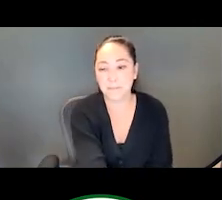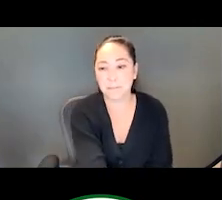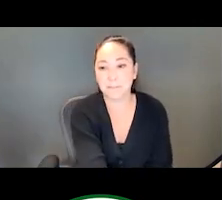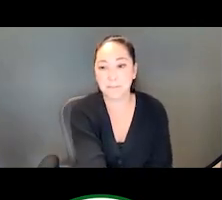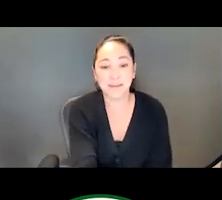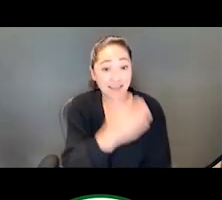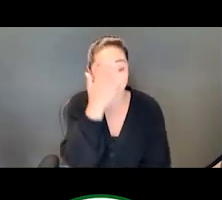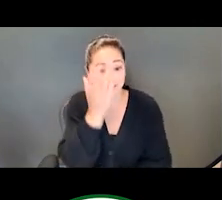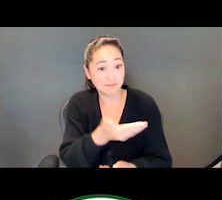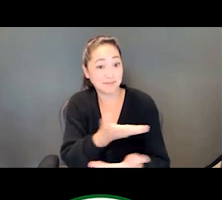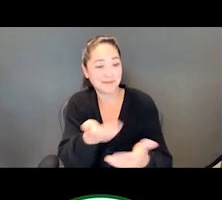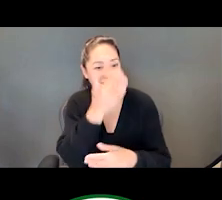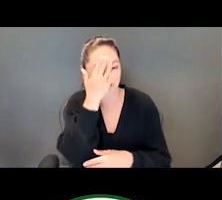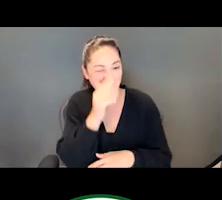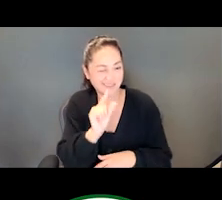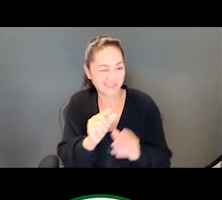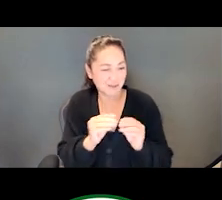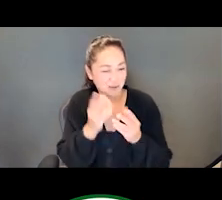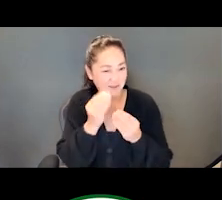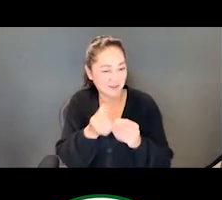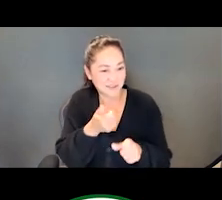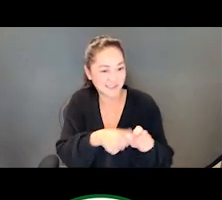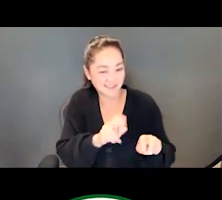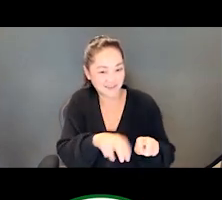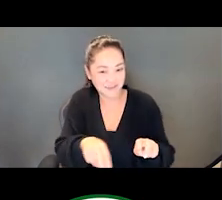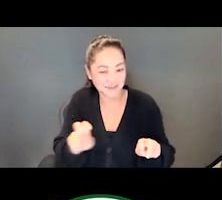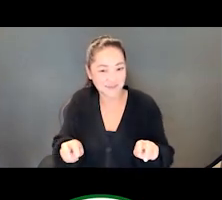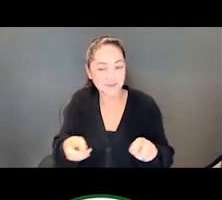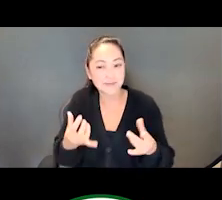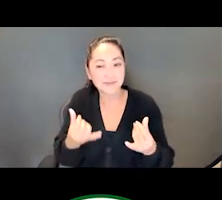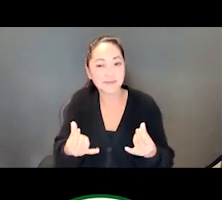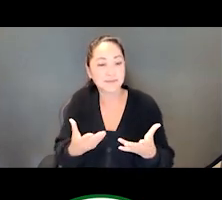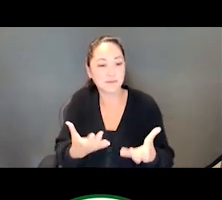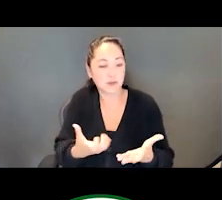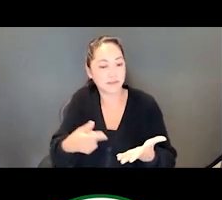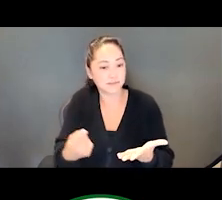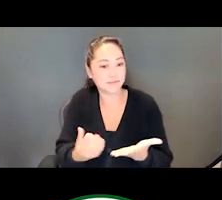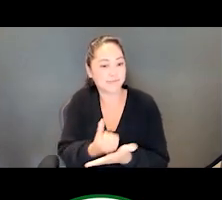The goal of this year was to really focus on innovative solutions toward improving accessibility